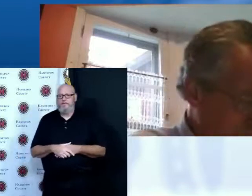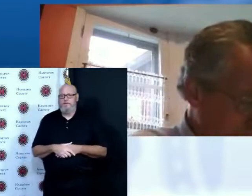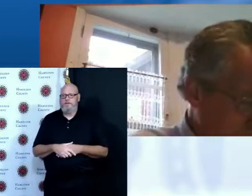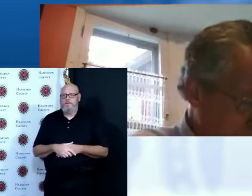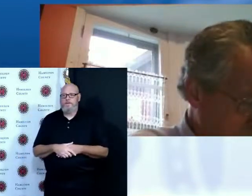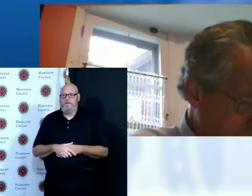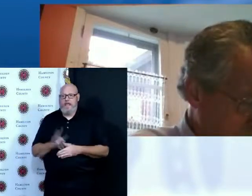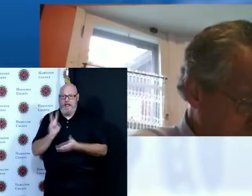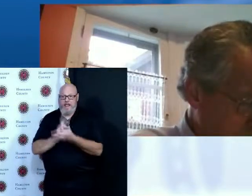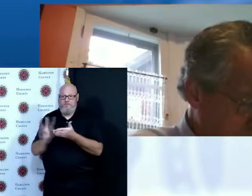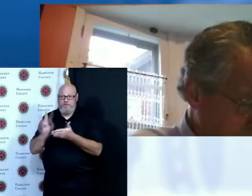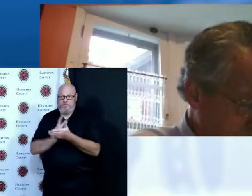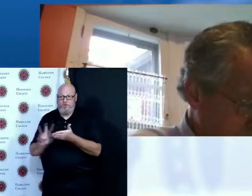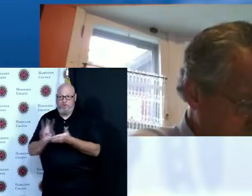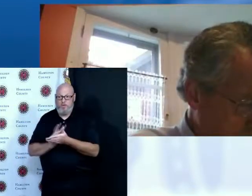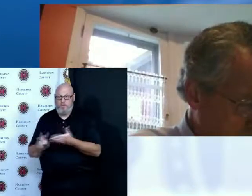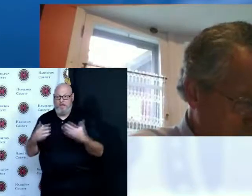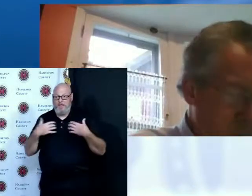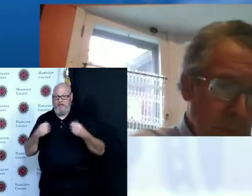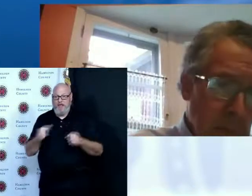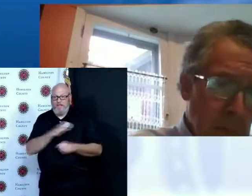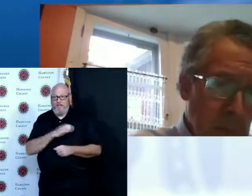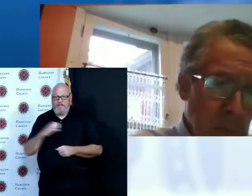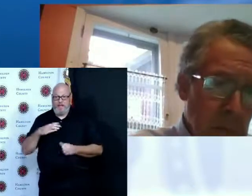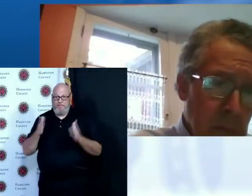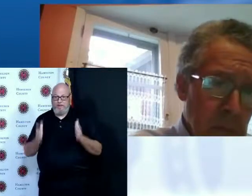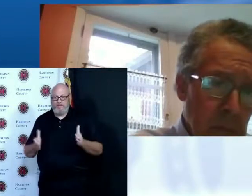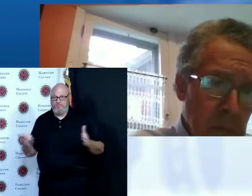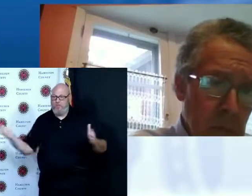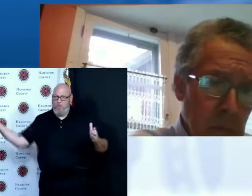and we are trying to better understand this so we can anticipate and respond